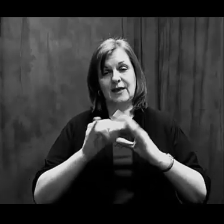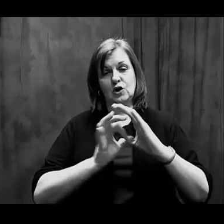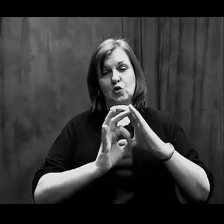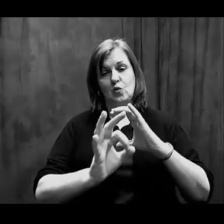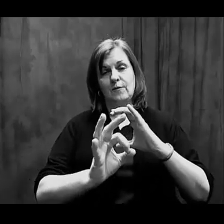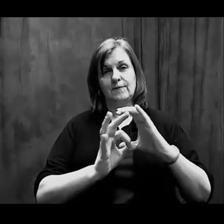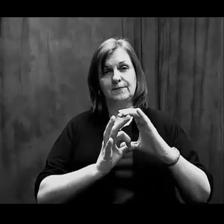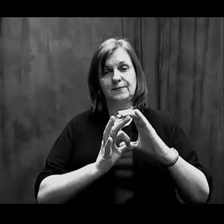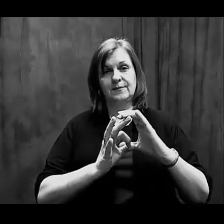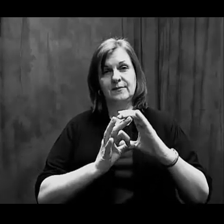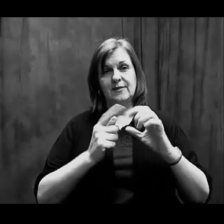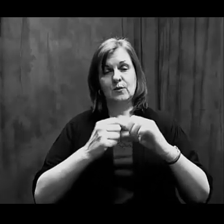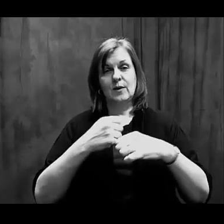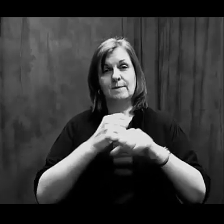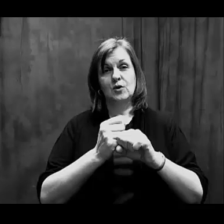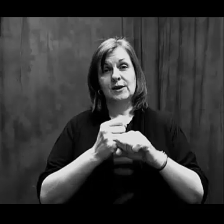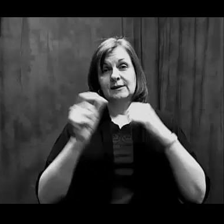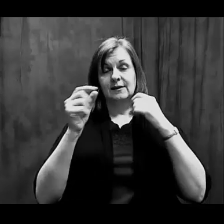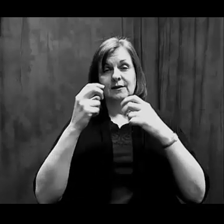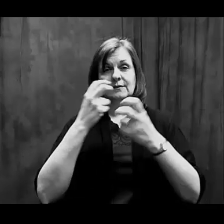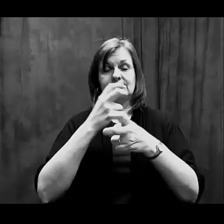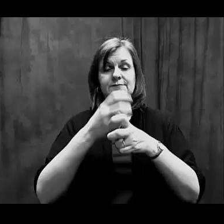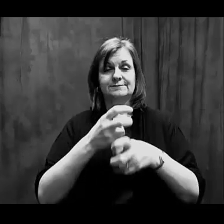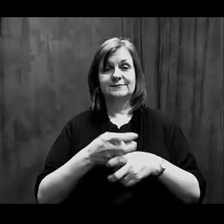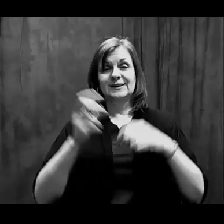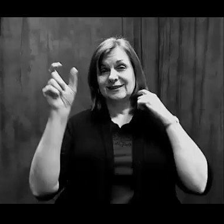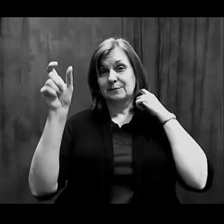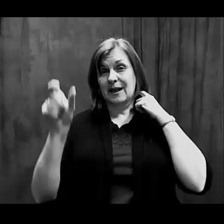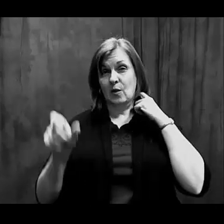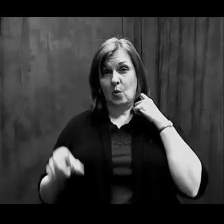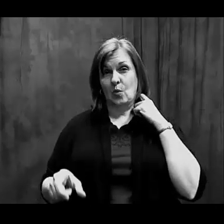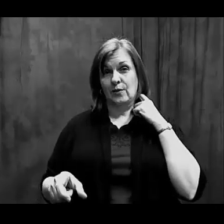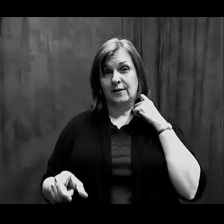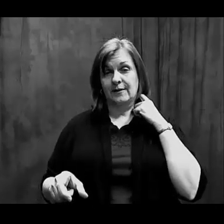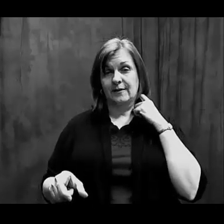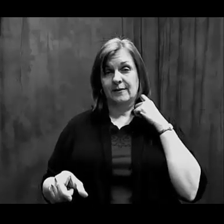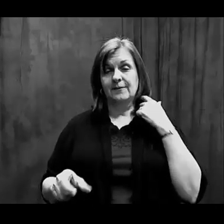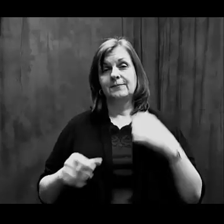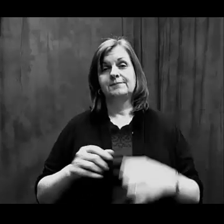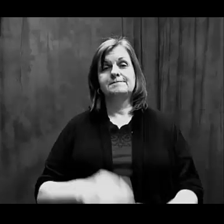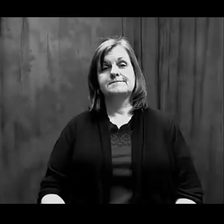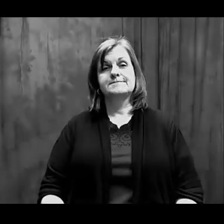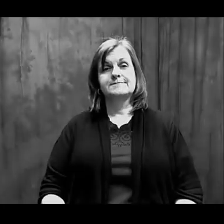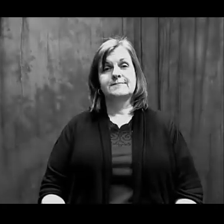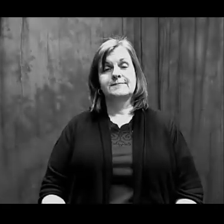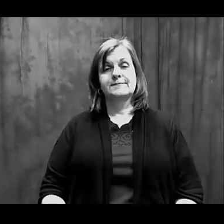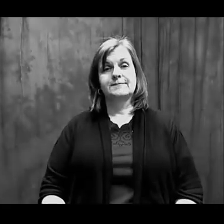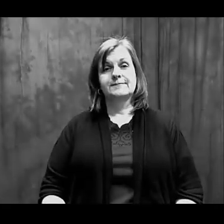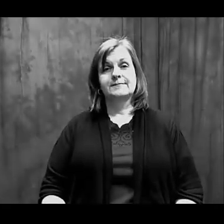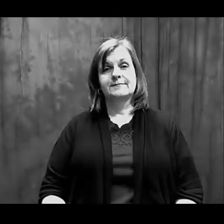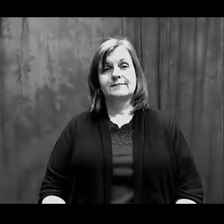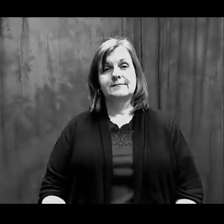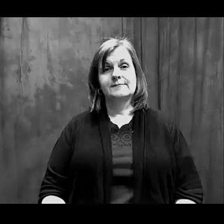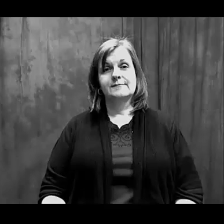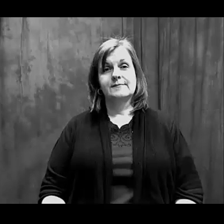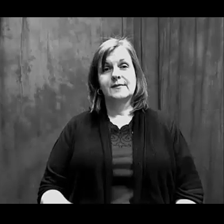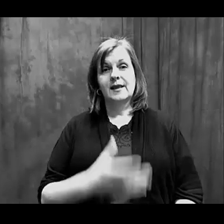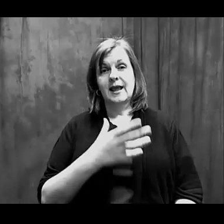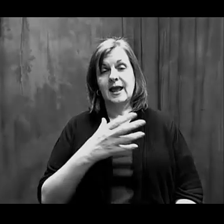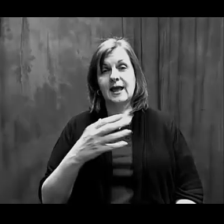in particular the formation of the spinal cord as we mentioned